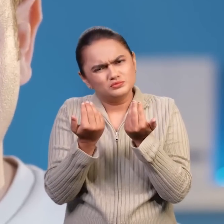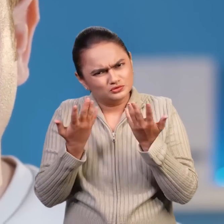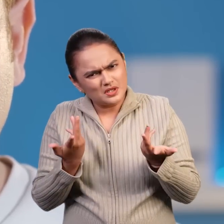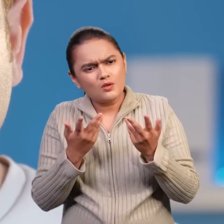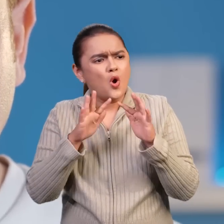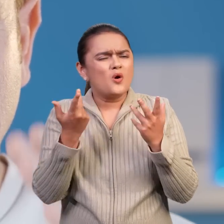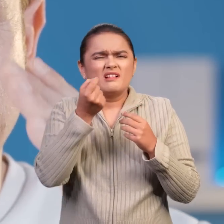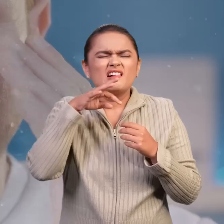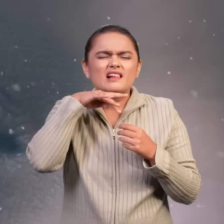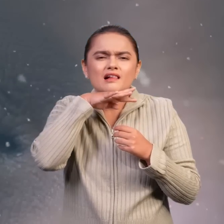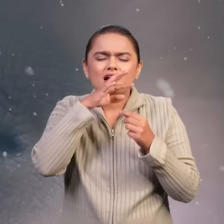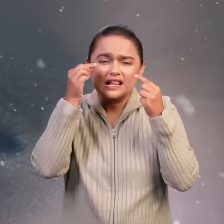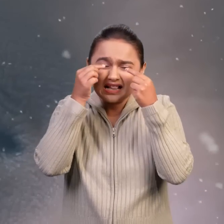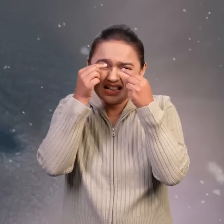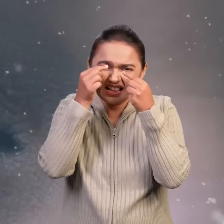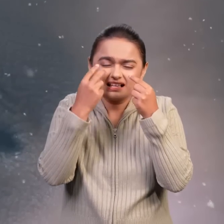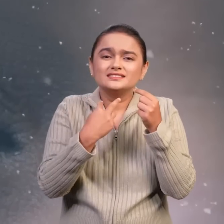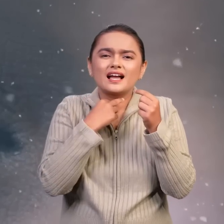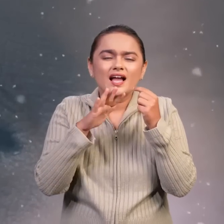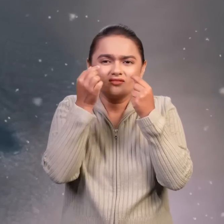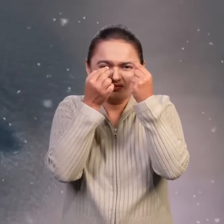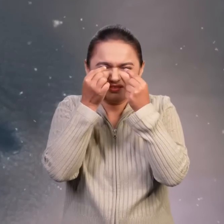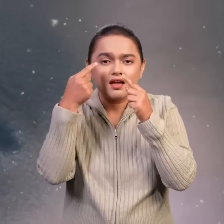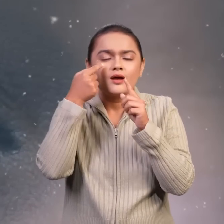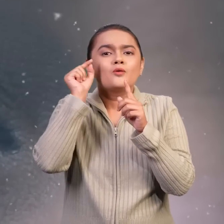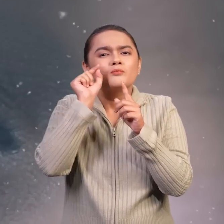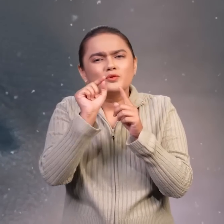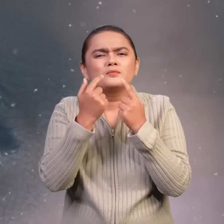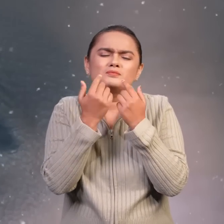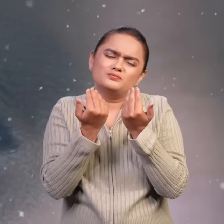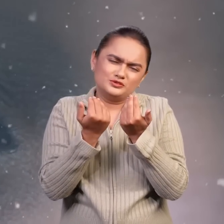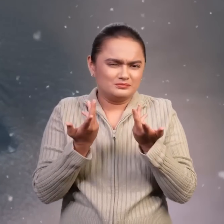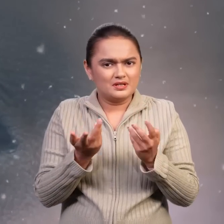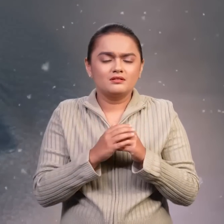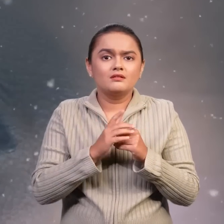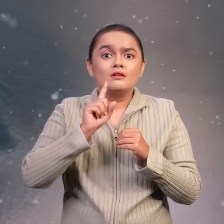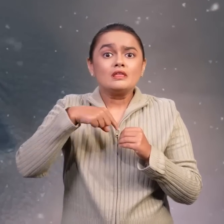Or it could be that there's some gunky material or some Kachara in the tear film itself.